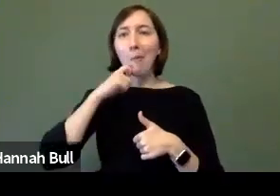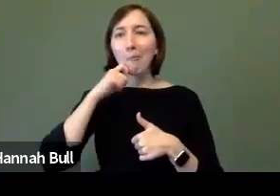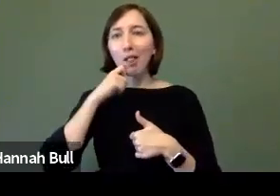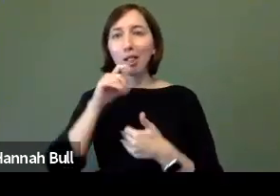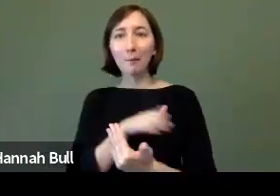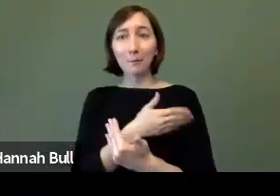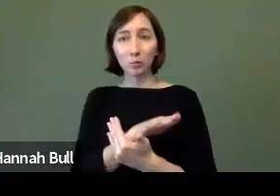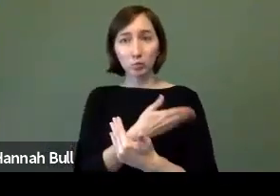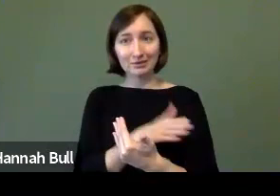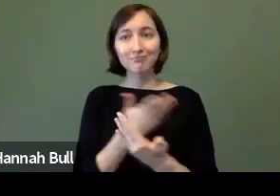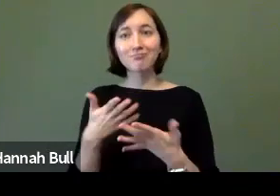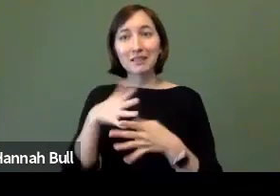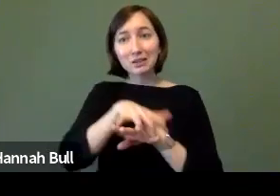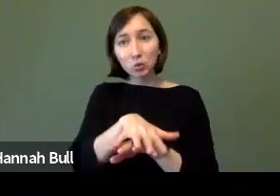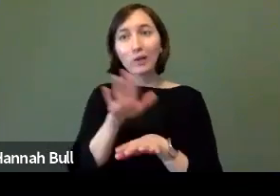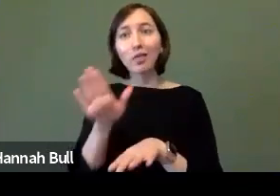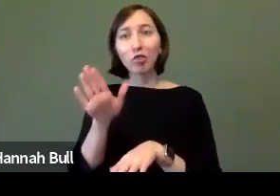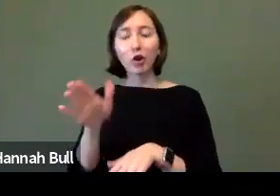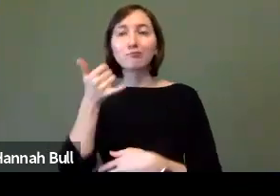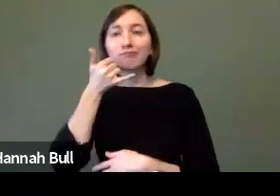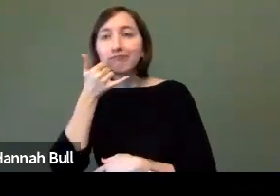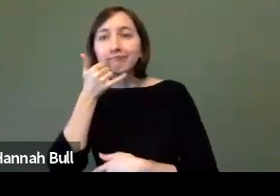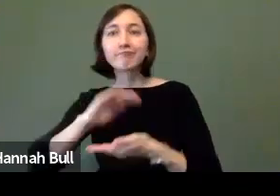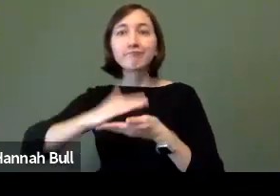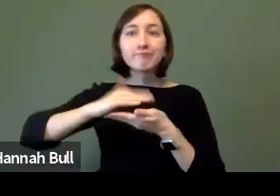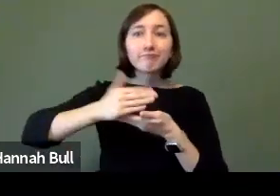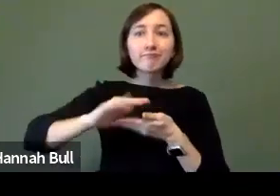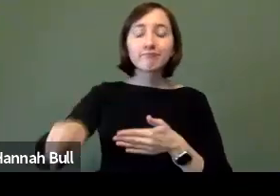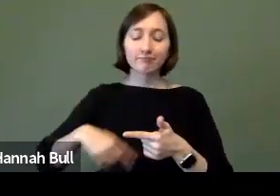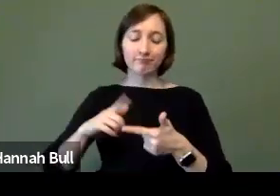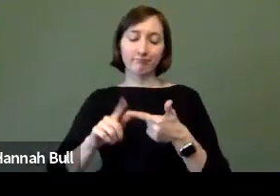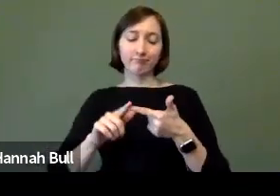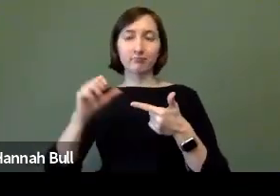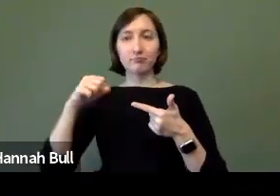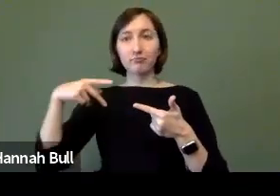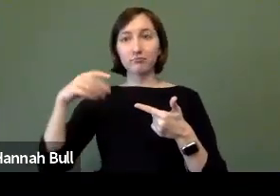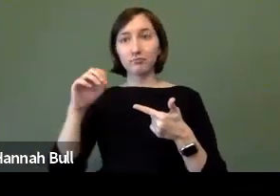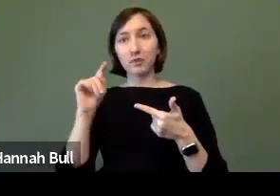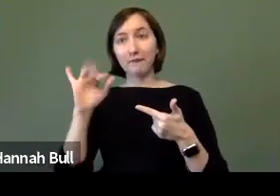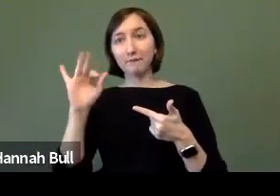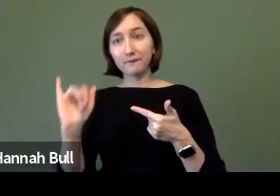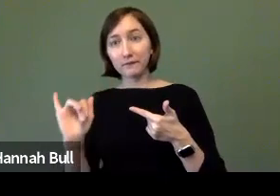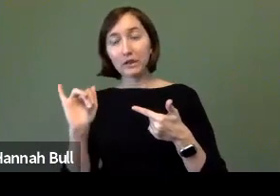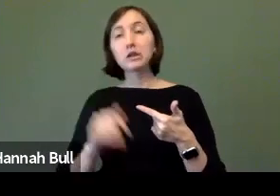There's Spotify. You can use that through the app or a web browser.